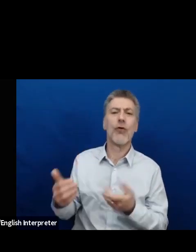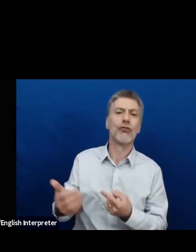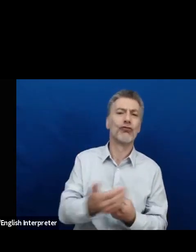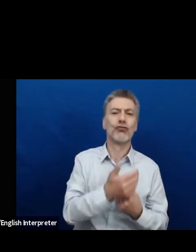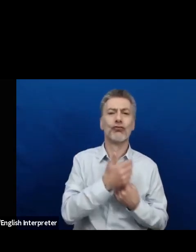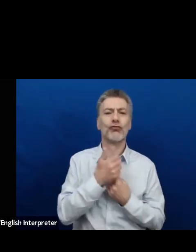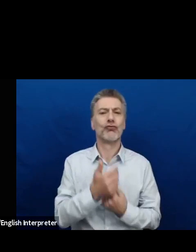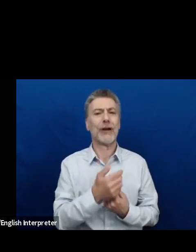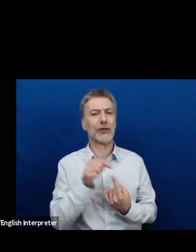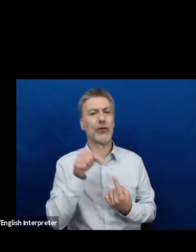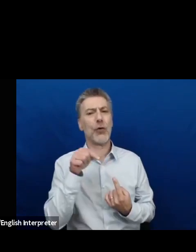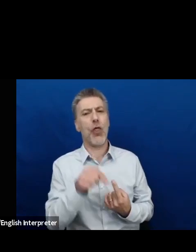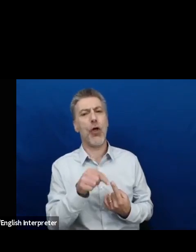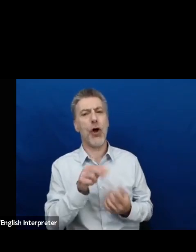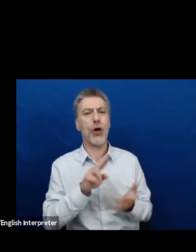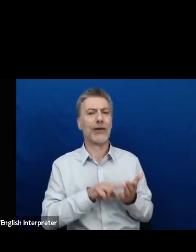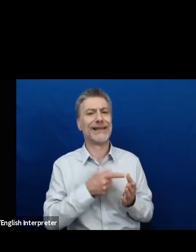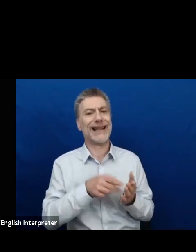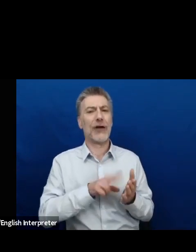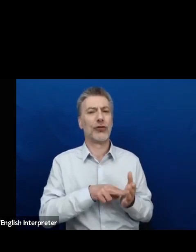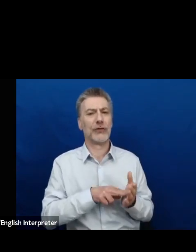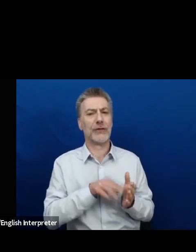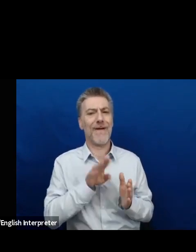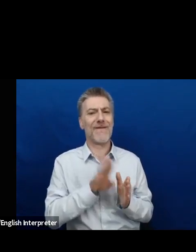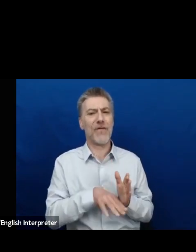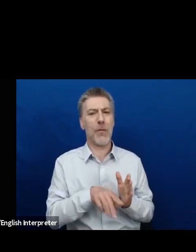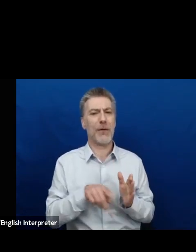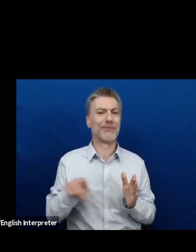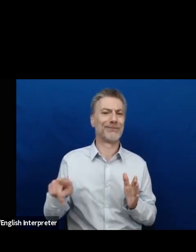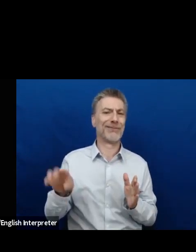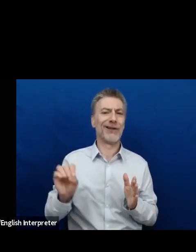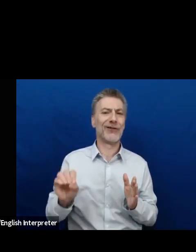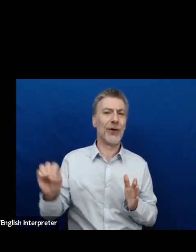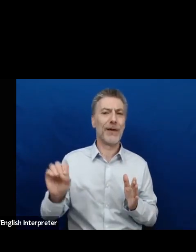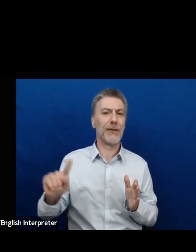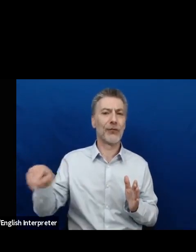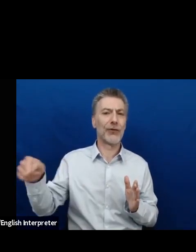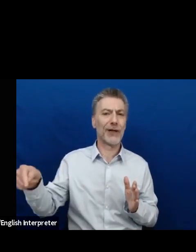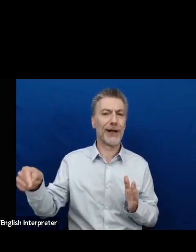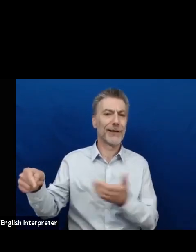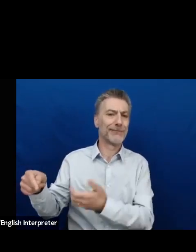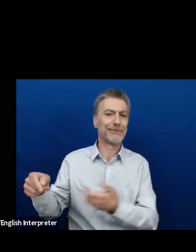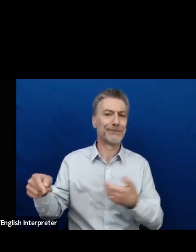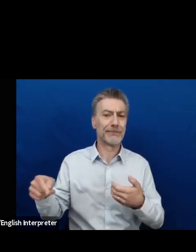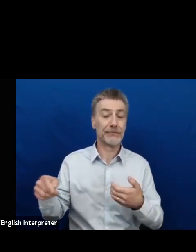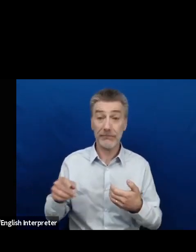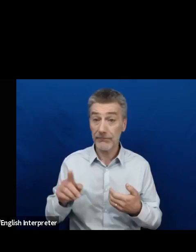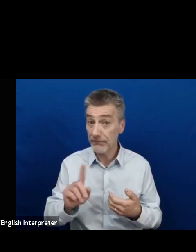formation . So what I want to do now is discuss 2